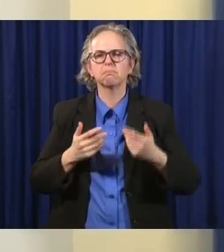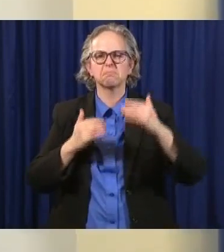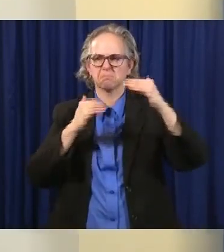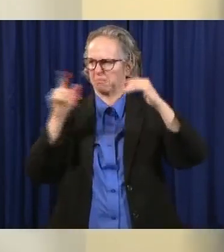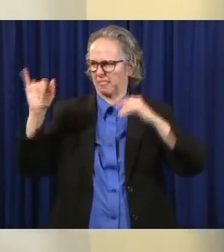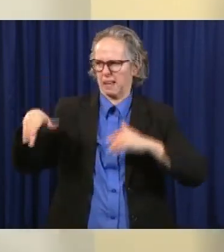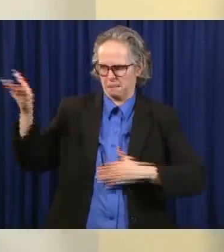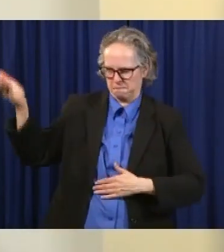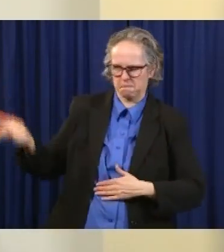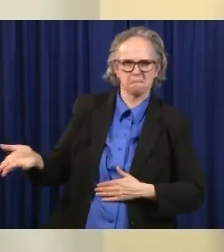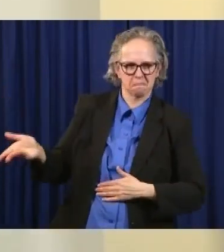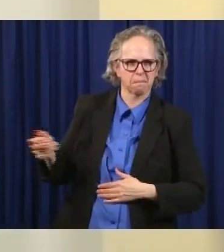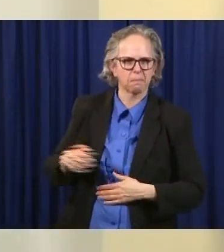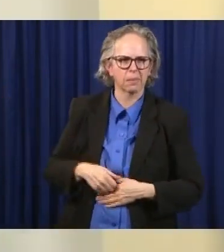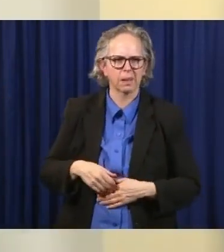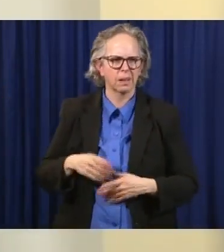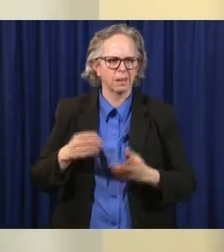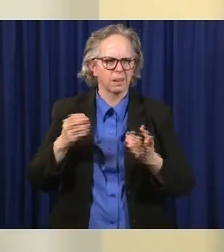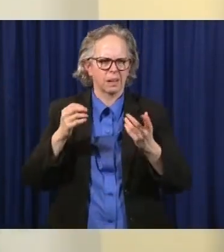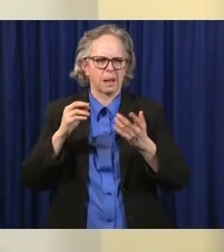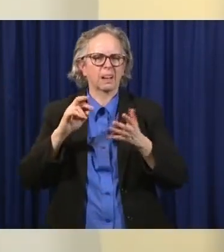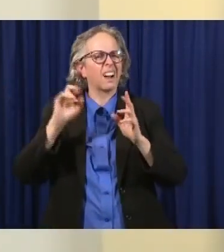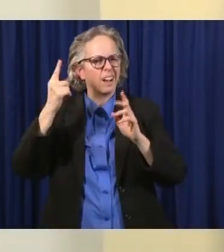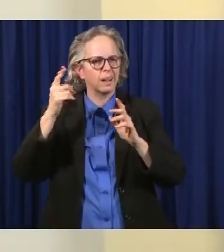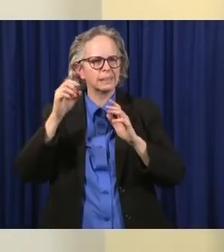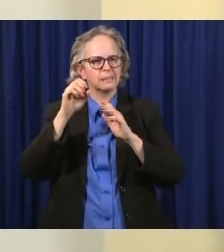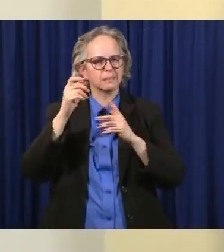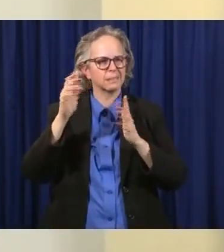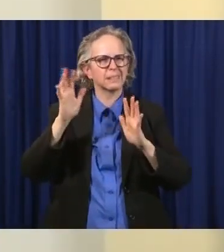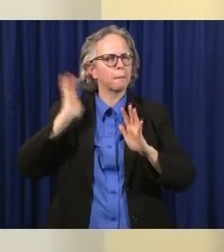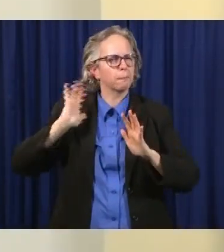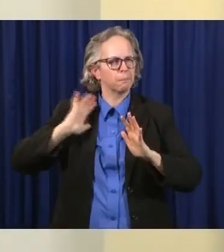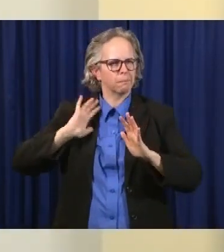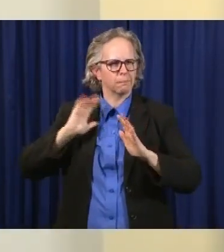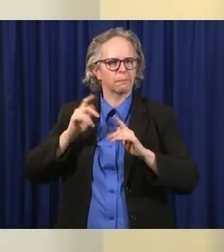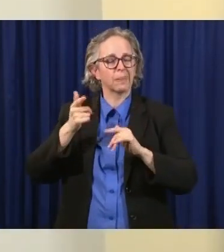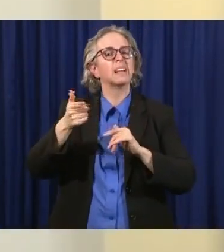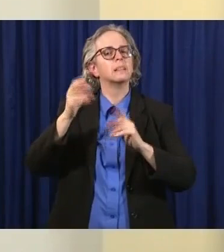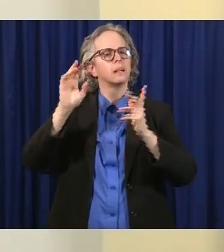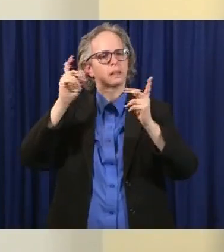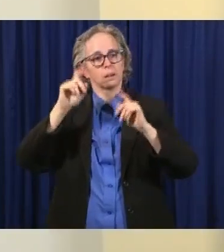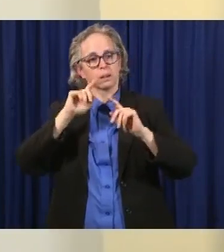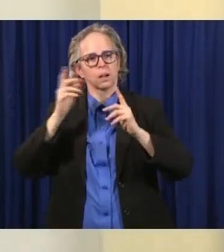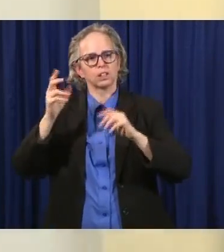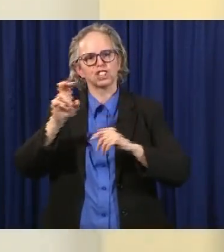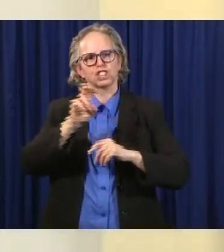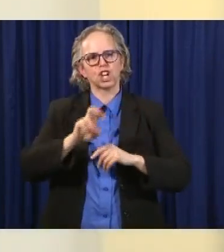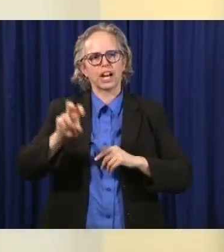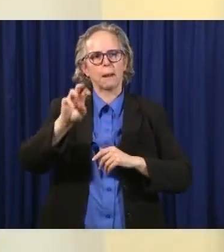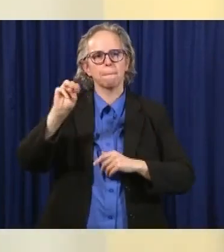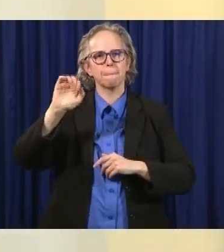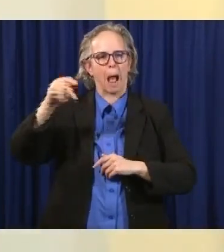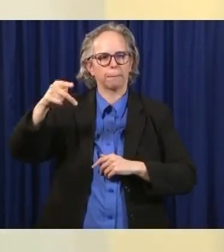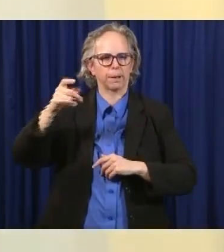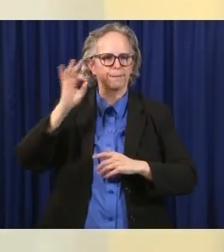COMPONENTS OF THINGS WE ARE DOING AS A STATE FAR BEYOND ANY ORDER, FAR BEYOND ANYTHING WE HAVE DONE BEFORE.